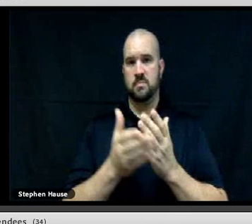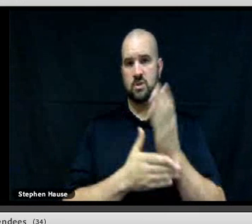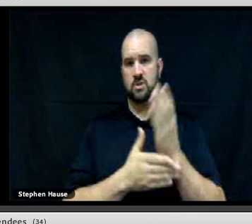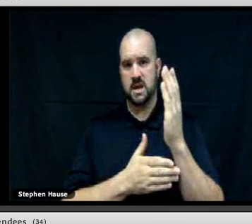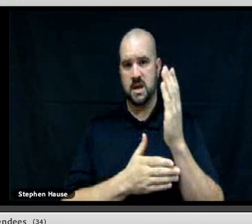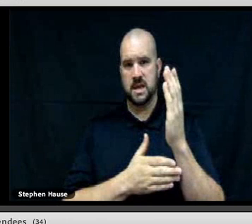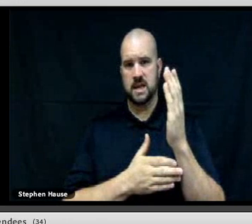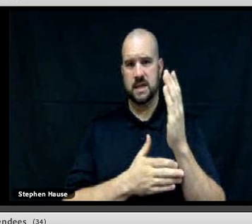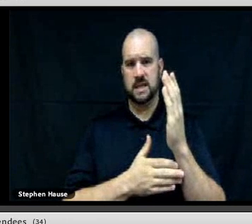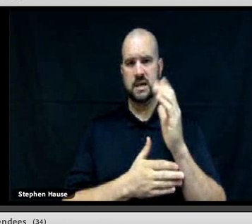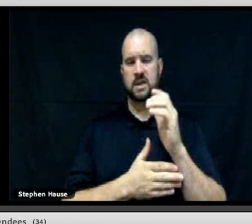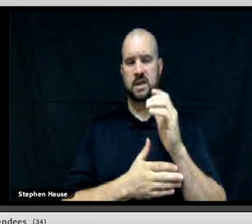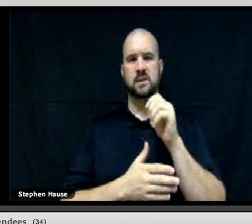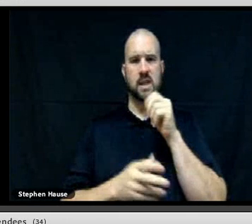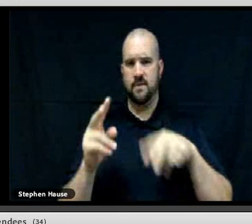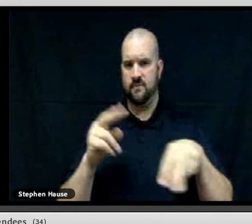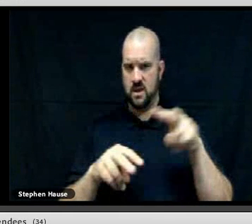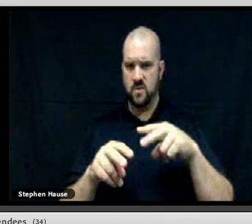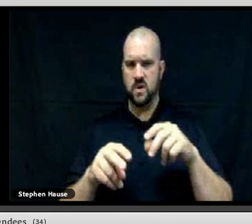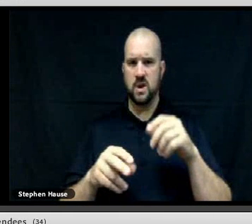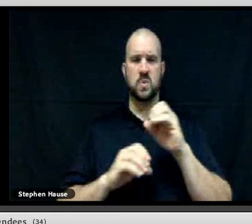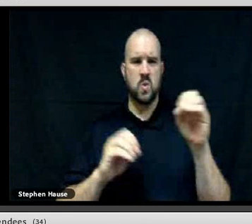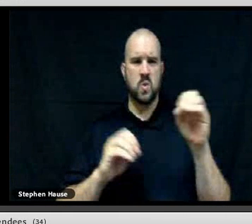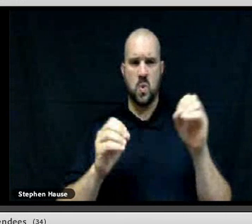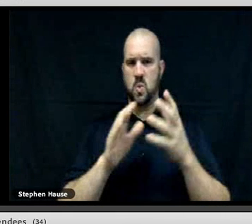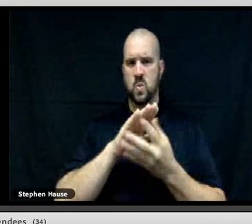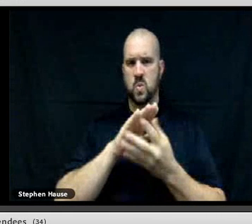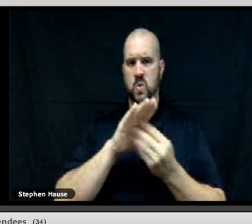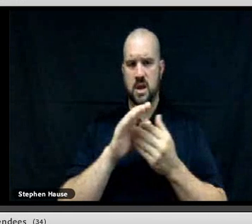copyright not evaluated, non-commercial use permitted,